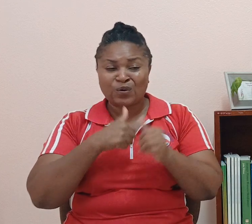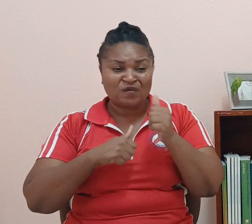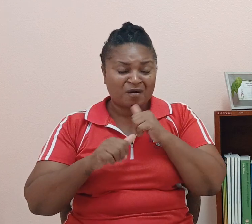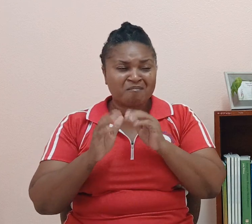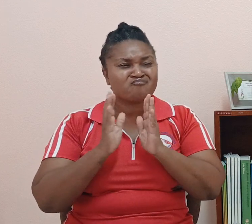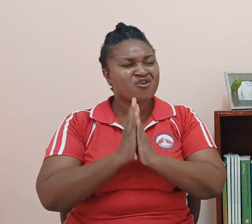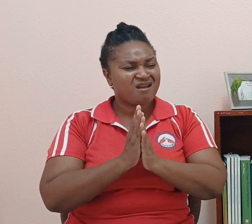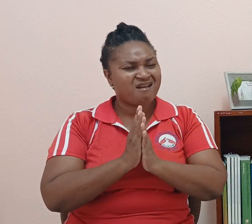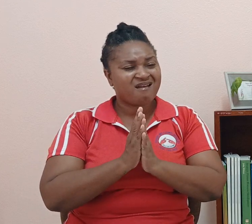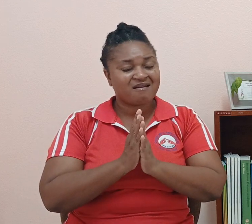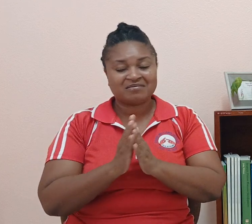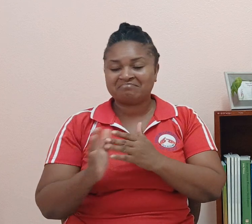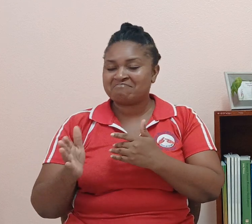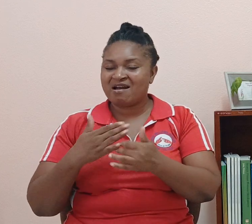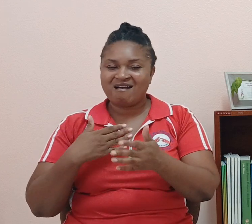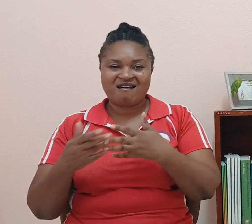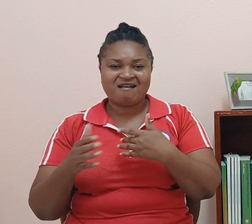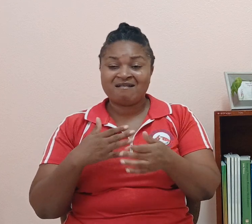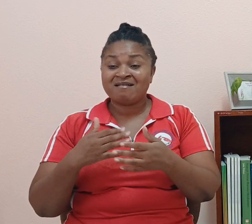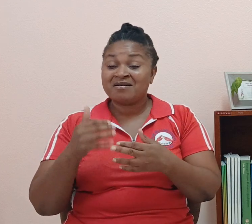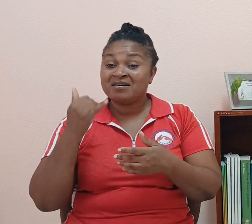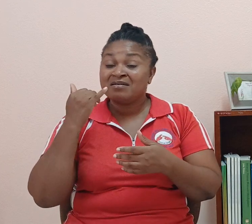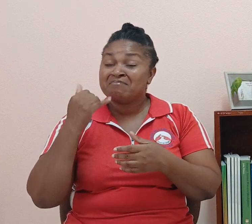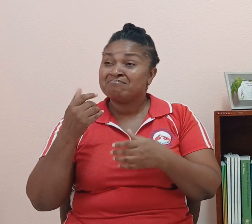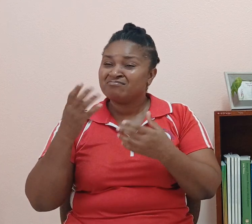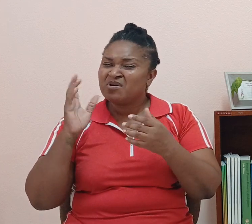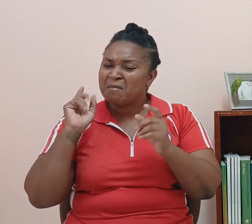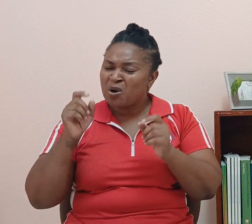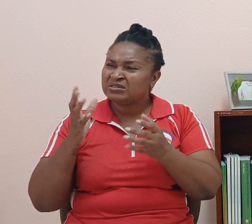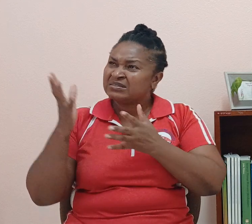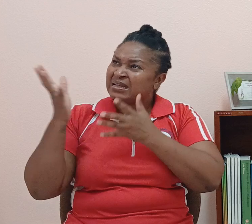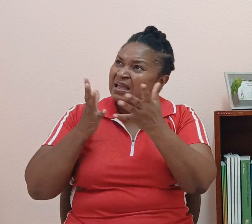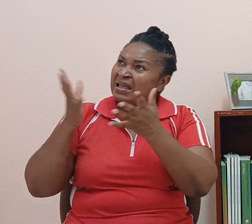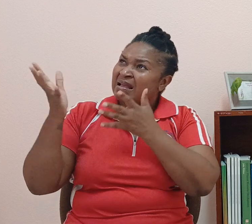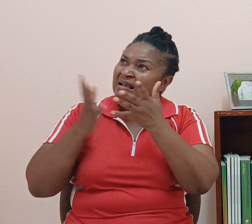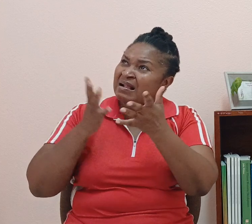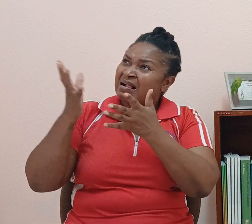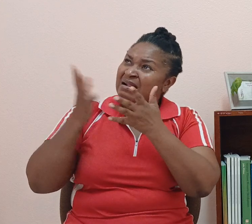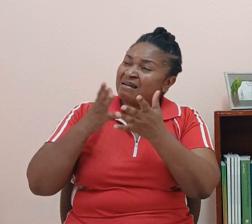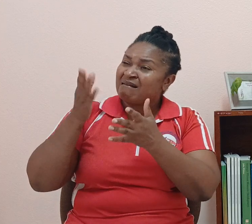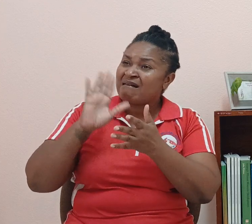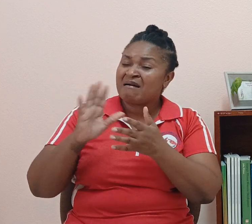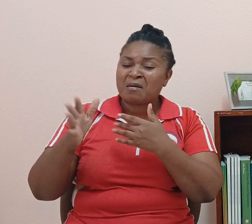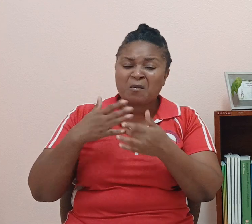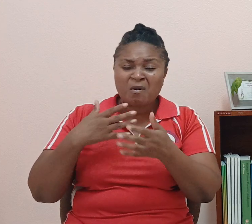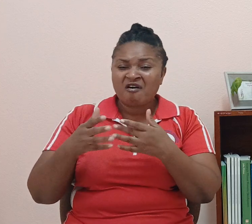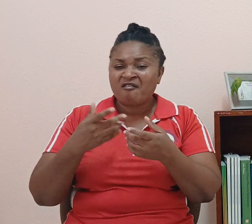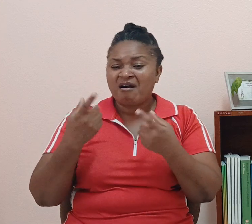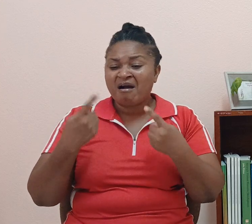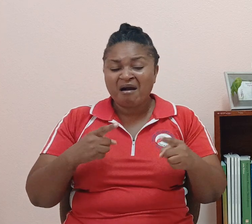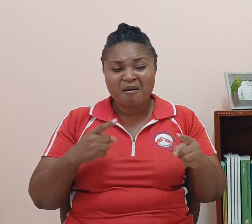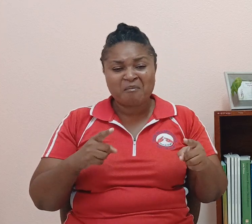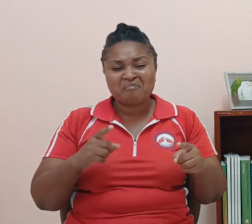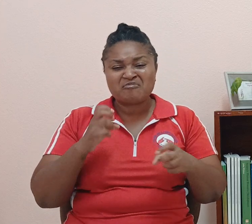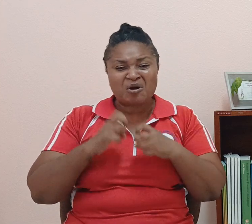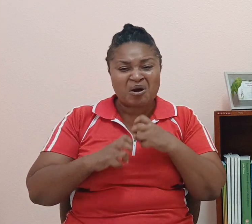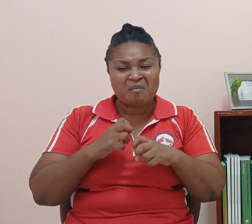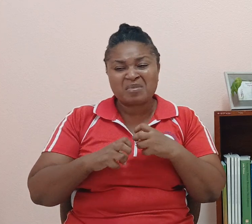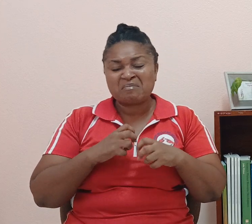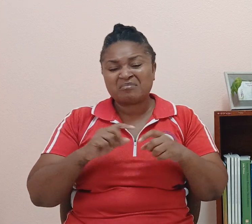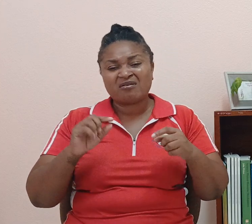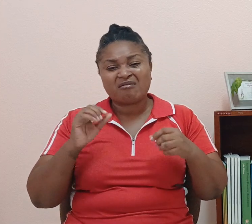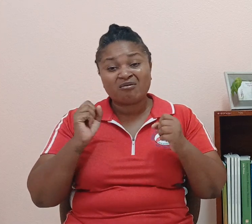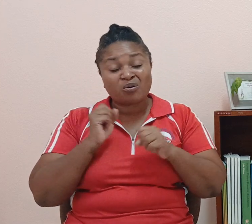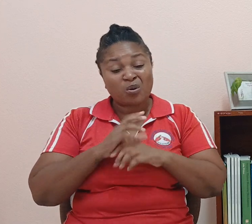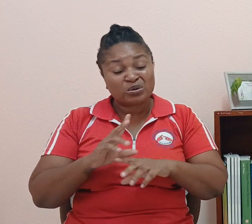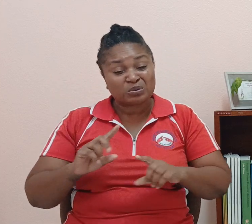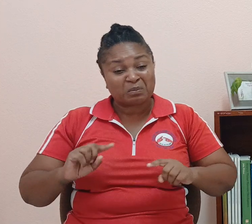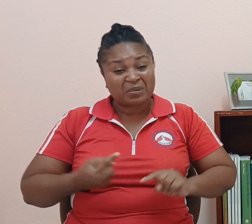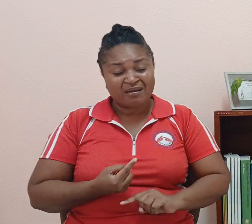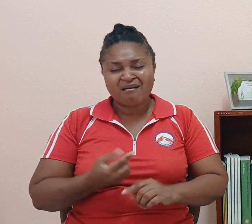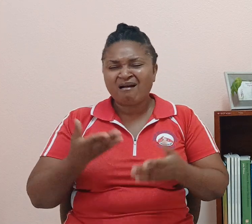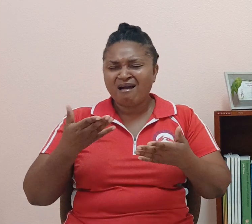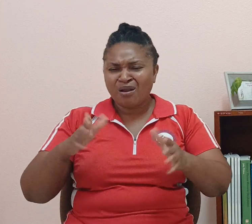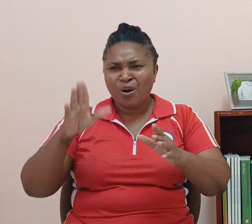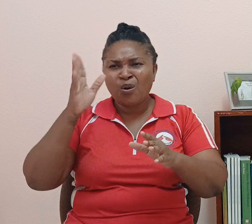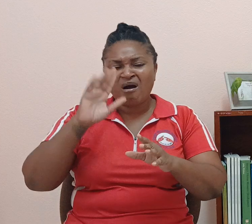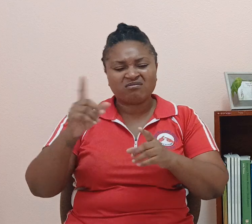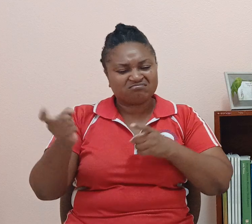Therefore we must talk to God about the issues that pain us and allow Him to take charge of every